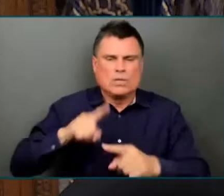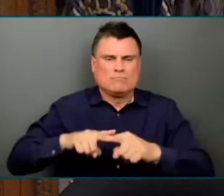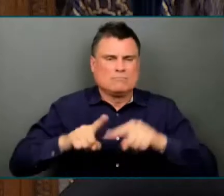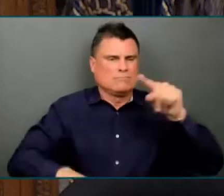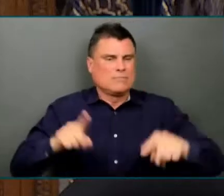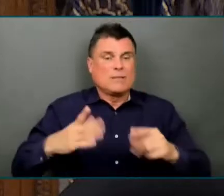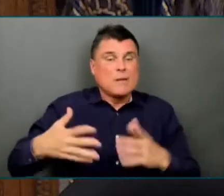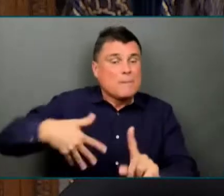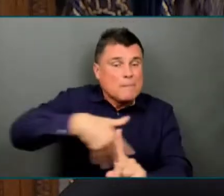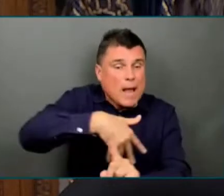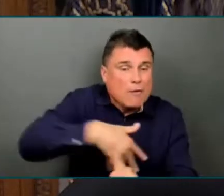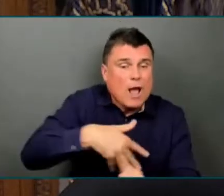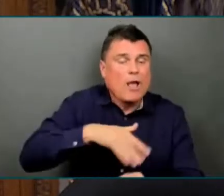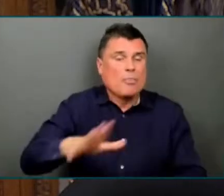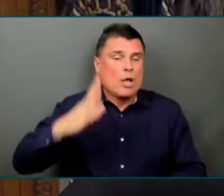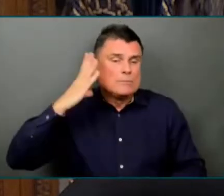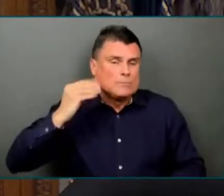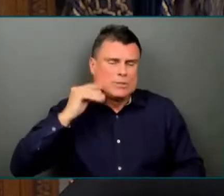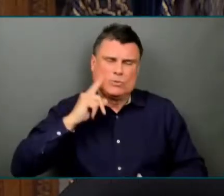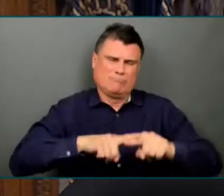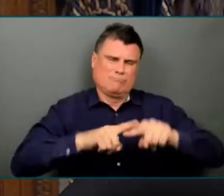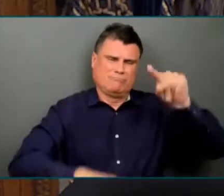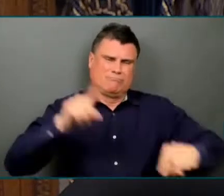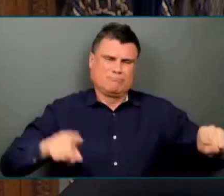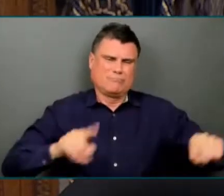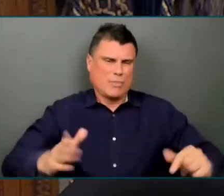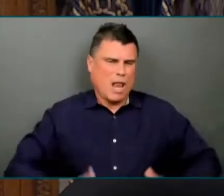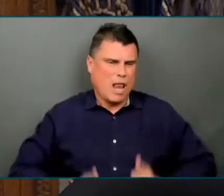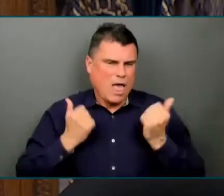The highest proportion of disability type is related to pain,